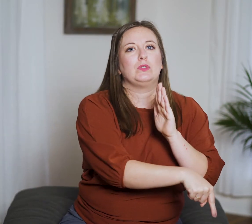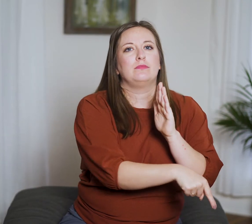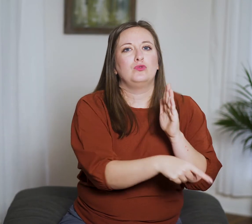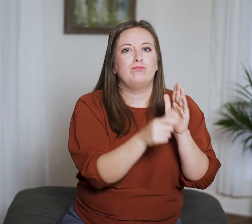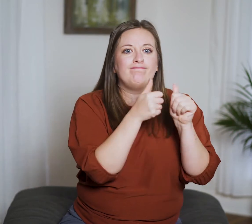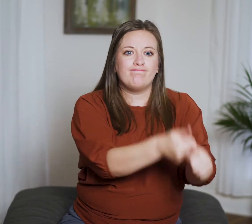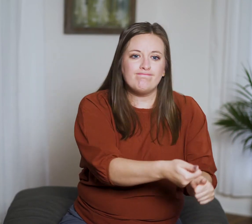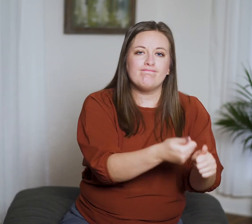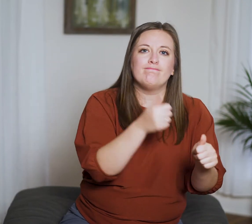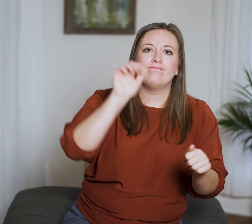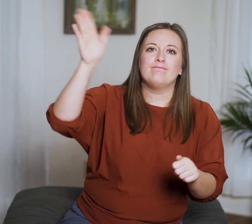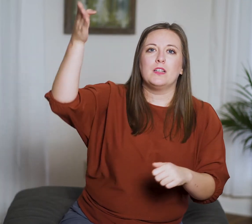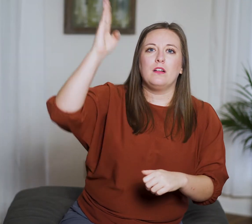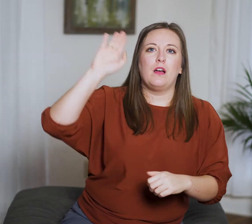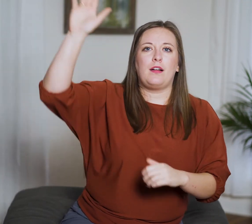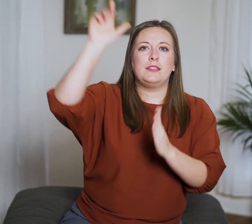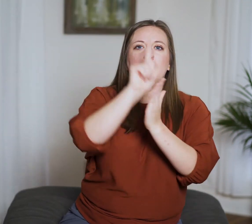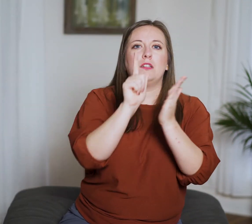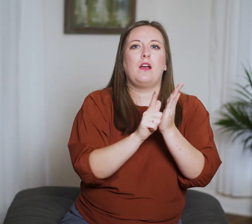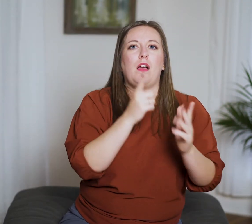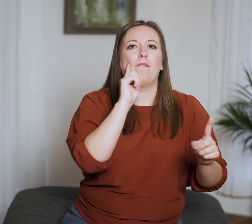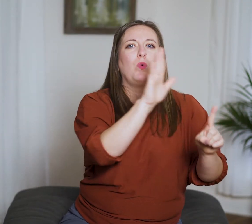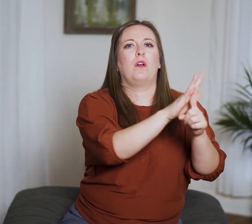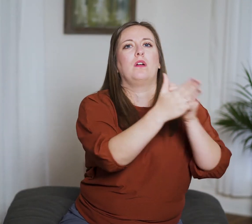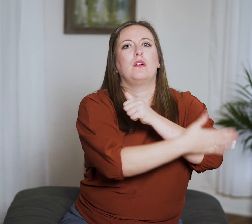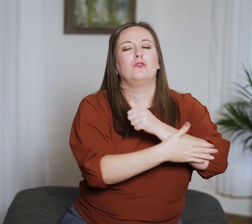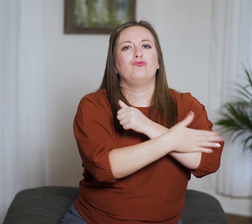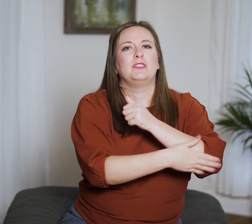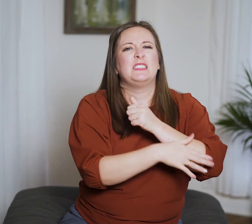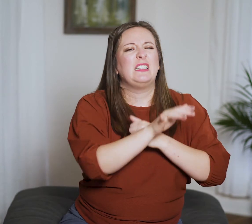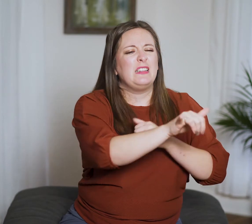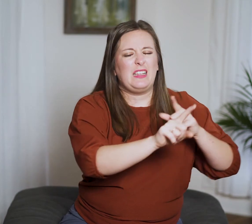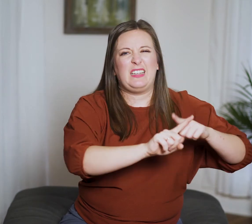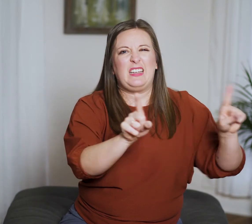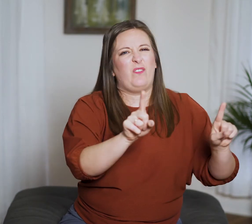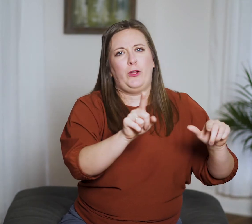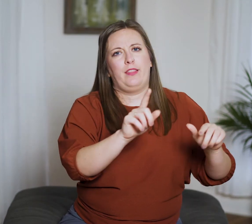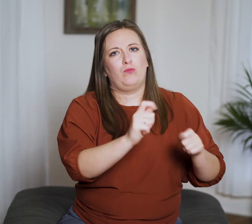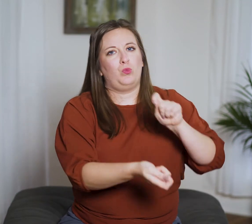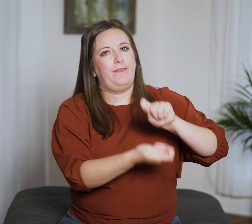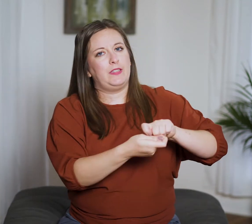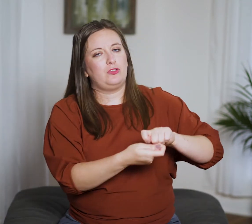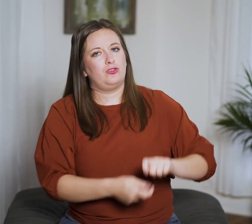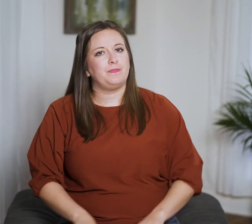in carrying out God’s laws for their nation-state is different than revenge.